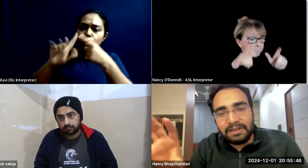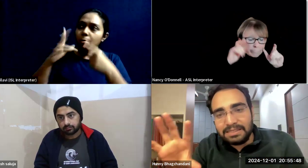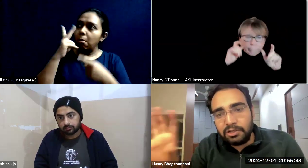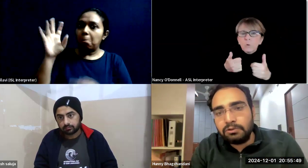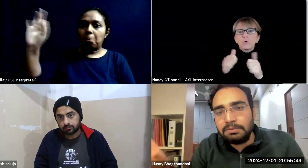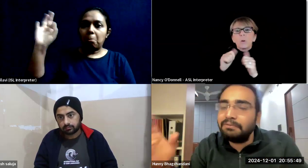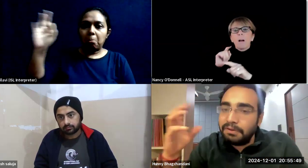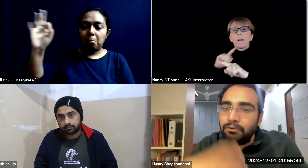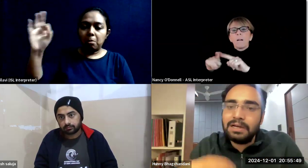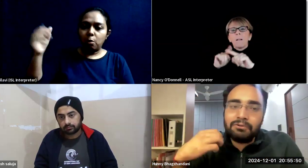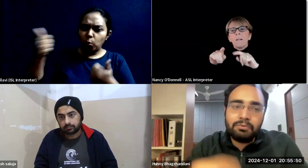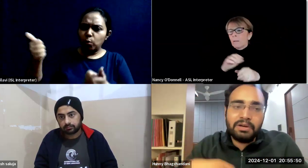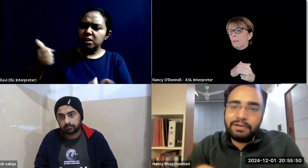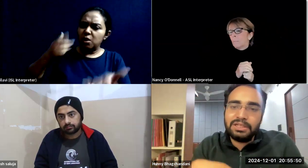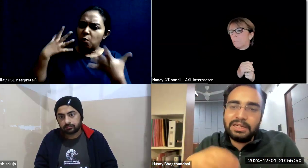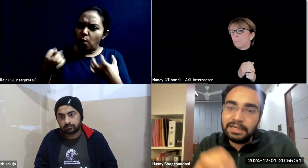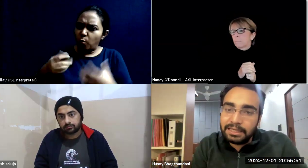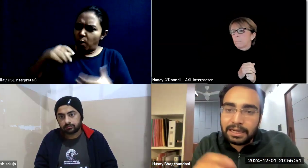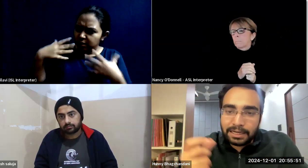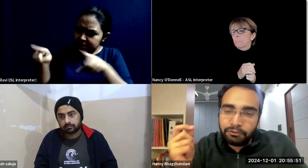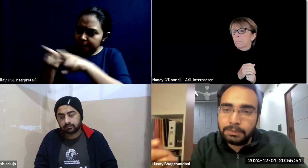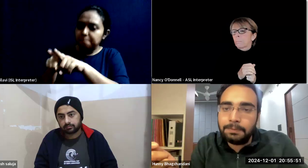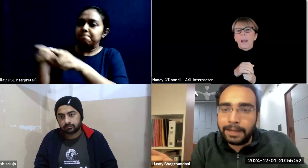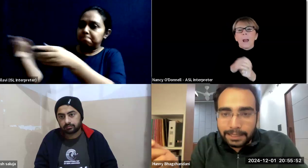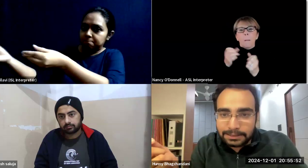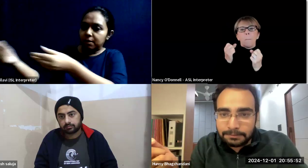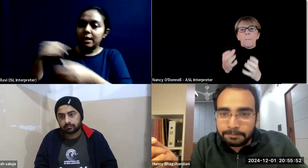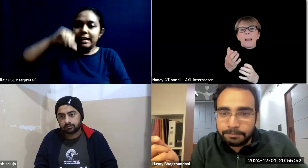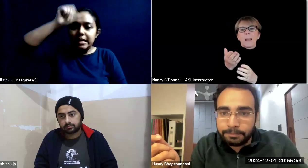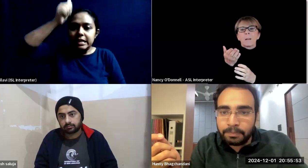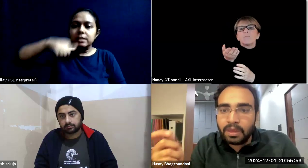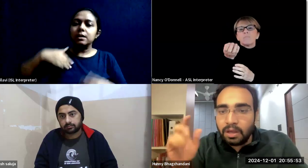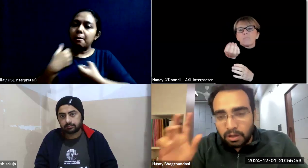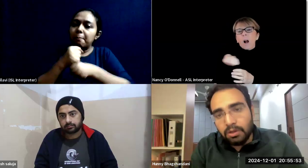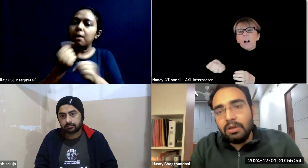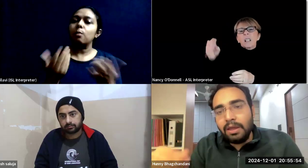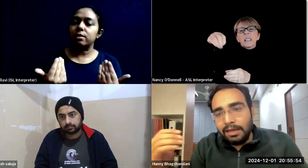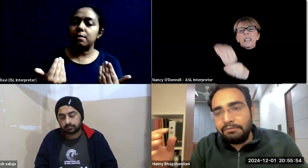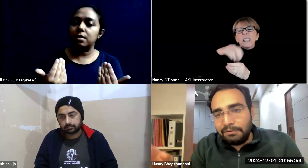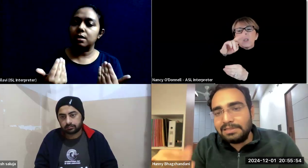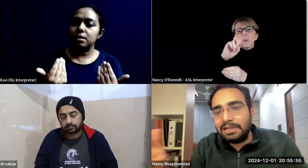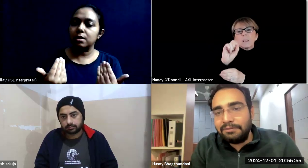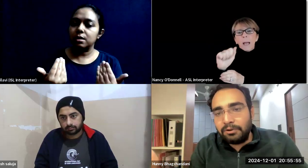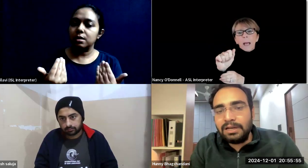please let us know. If there is a huge demand, we would love to manufacture in India at affordable price.